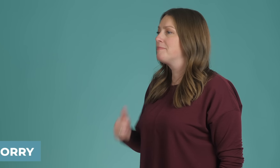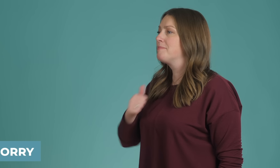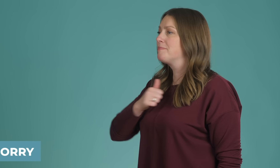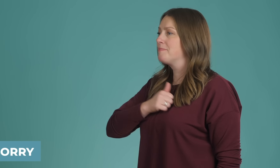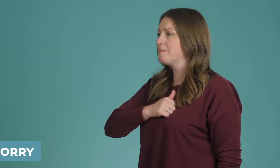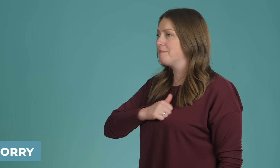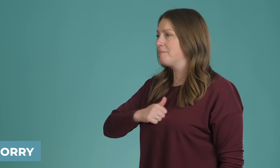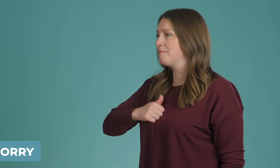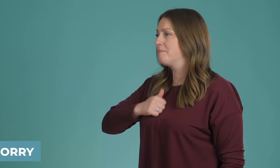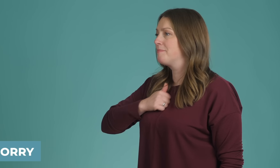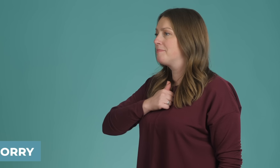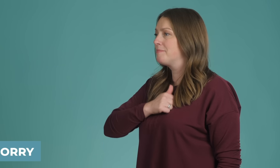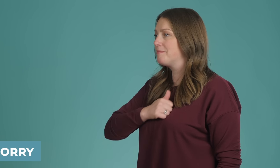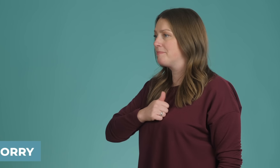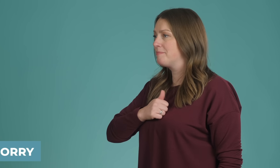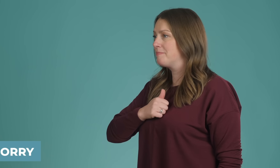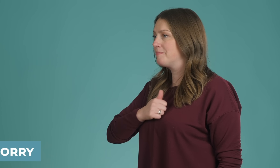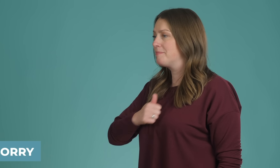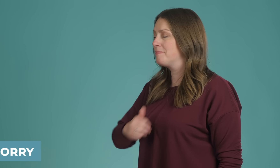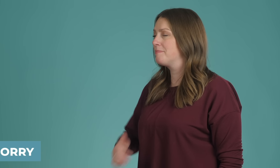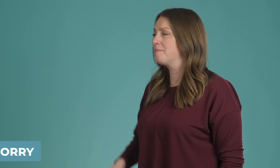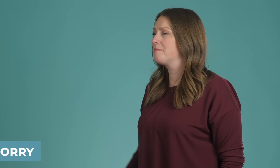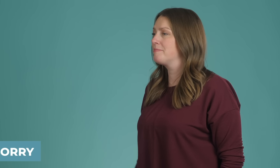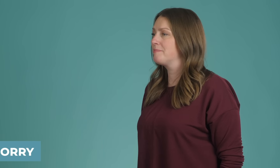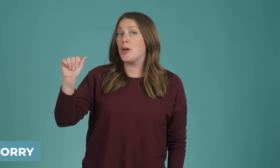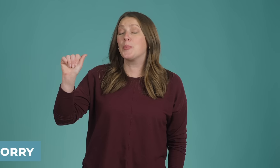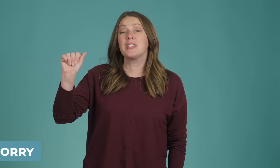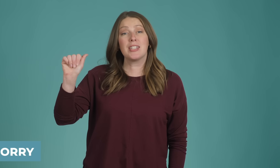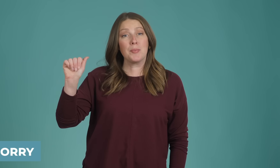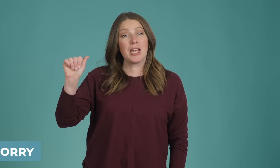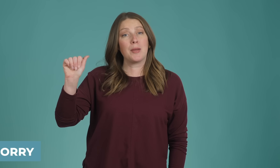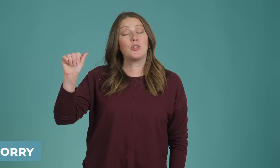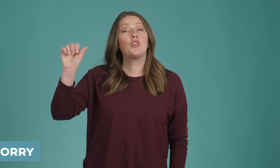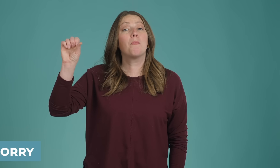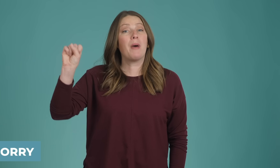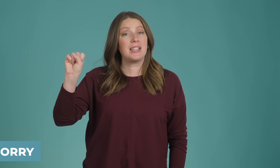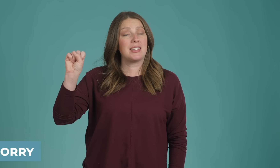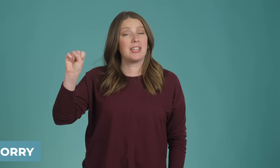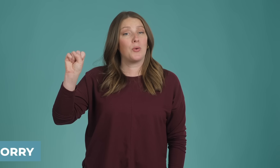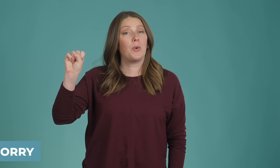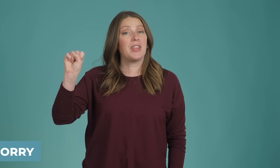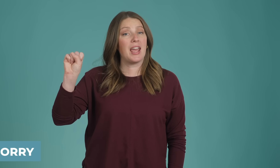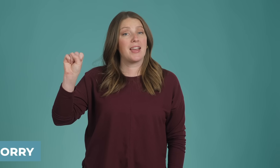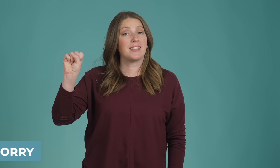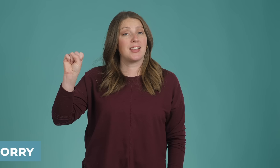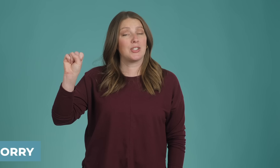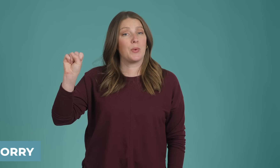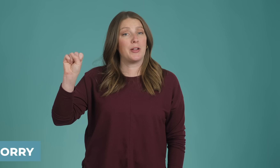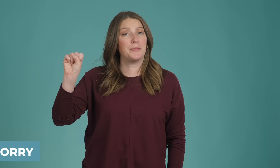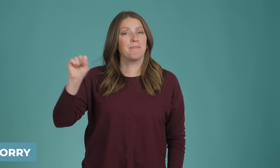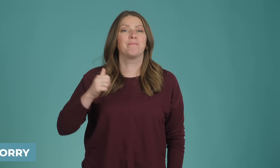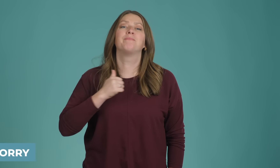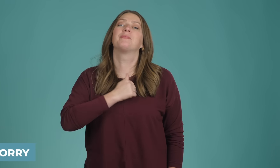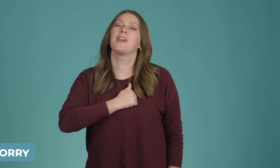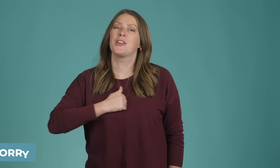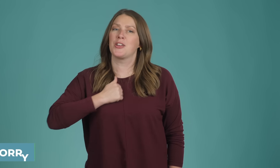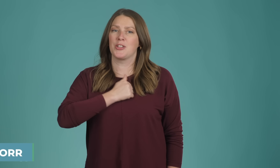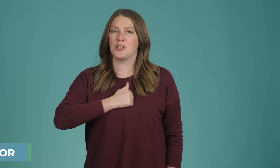You'll see this mainly used with an A hand, but sometimes you might see it with an S as well.